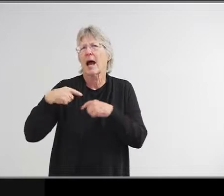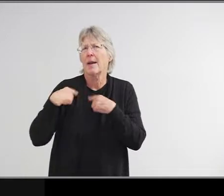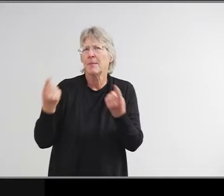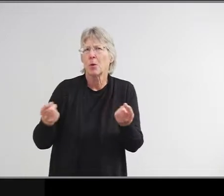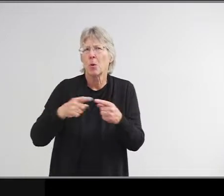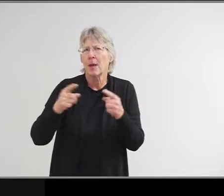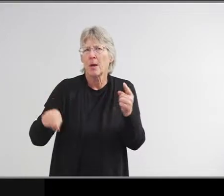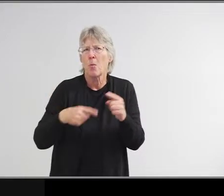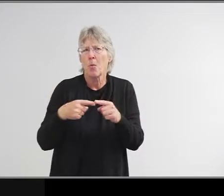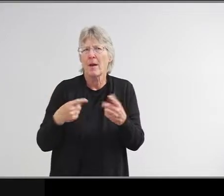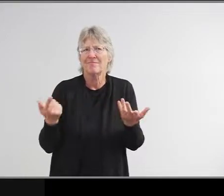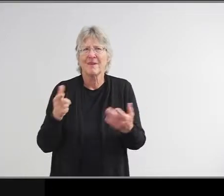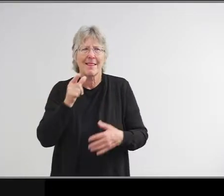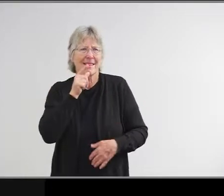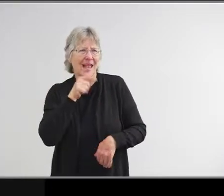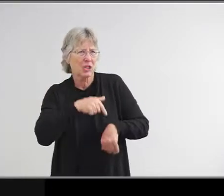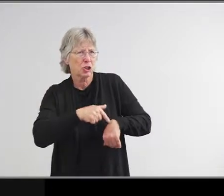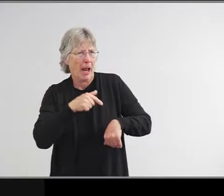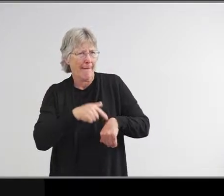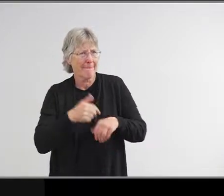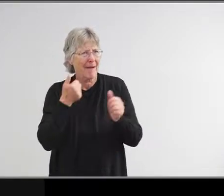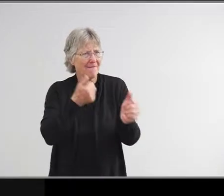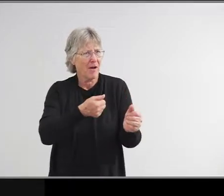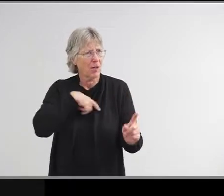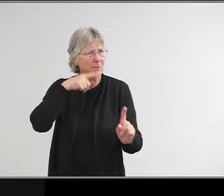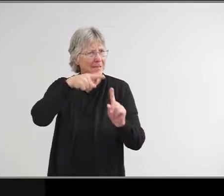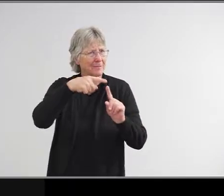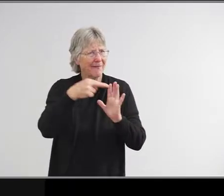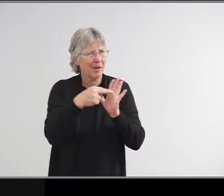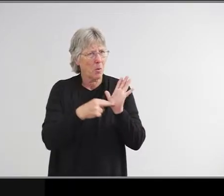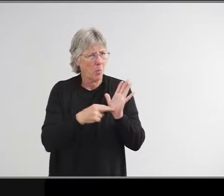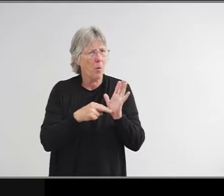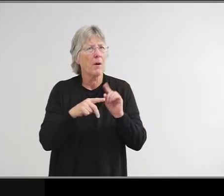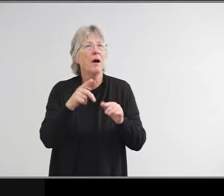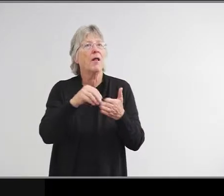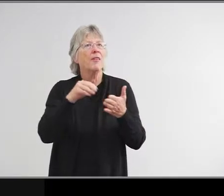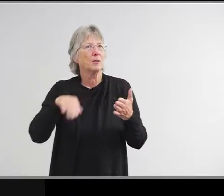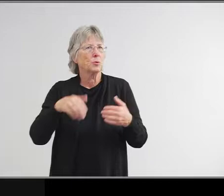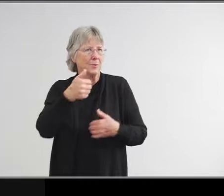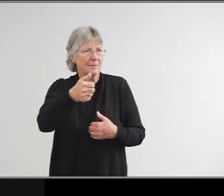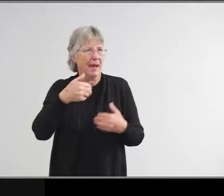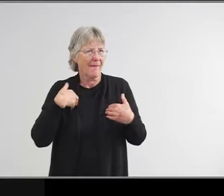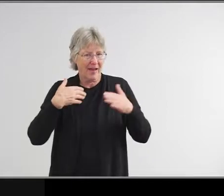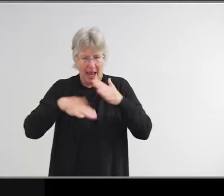set of safety protocols. Although our students do have access to a wide range of digital tools,